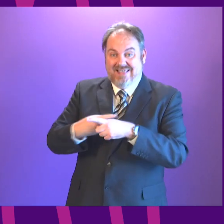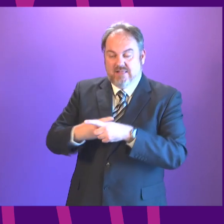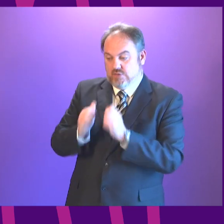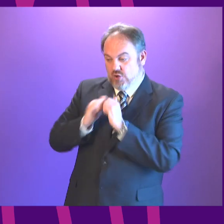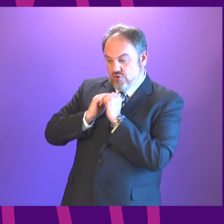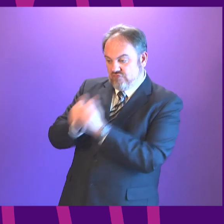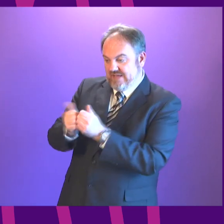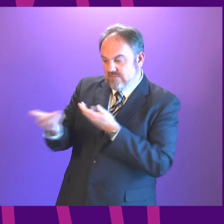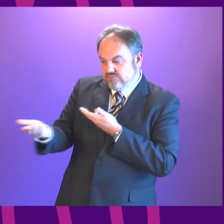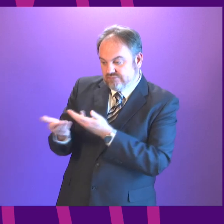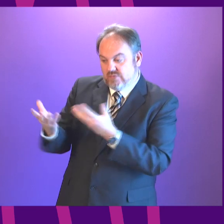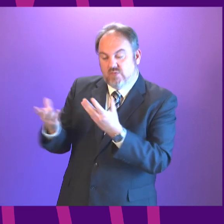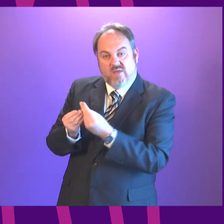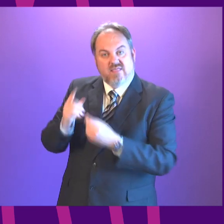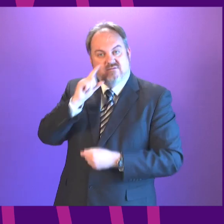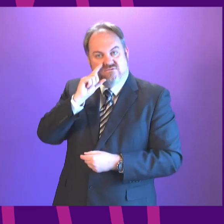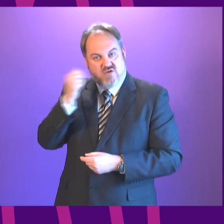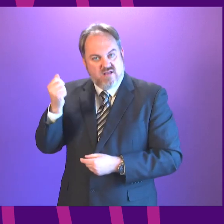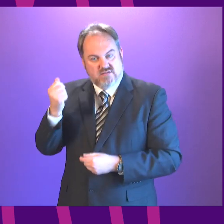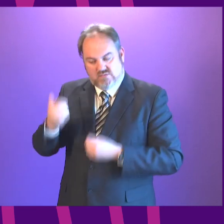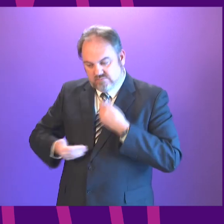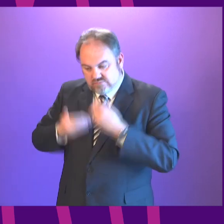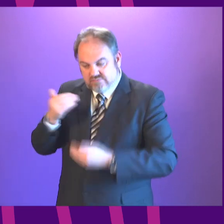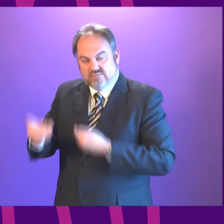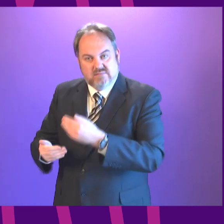moving again. There is no time to lose.